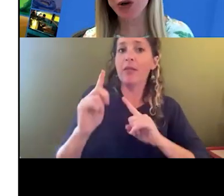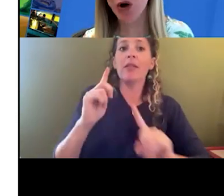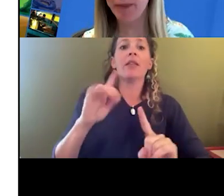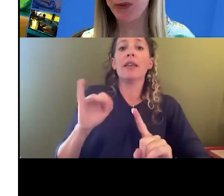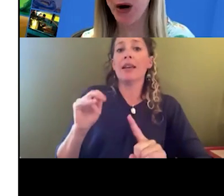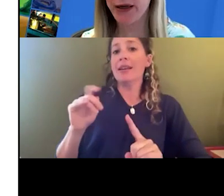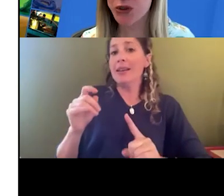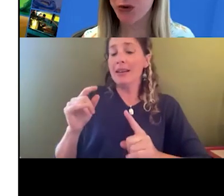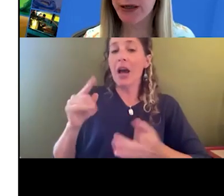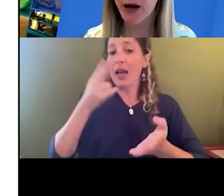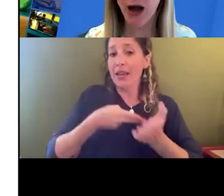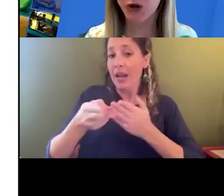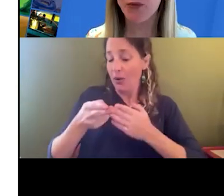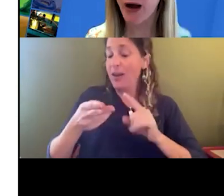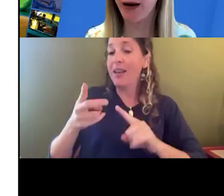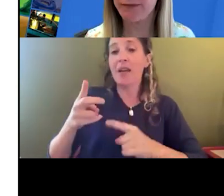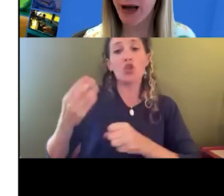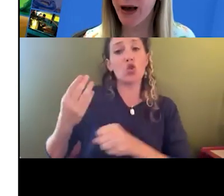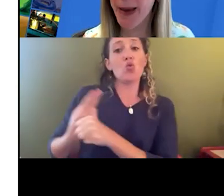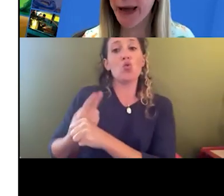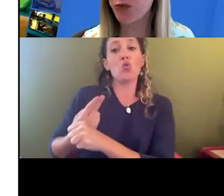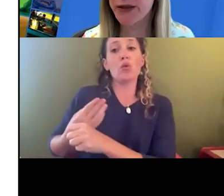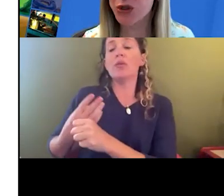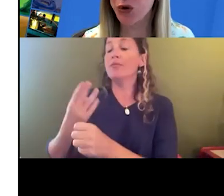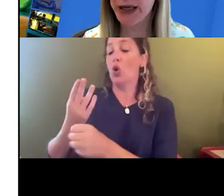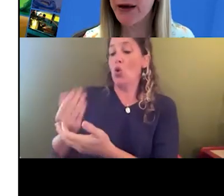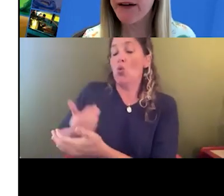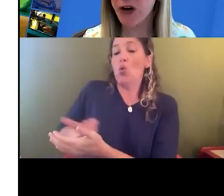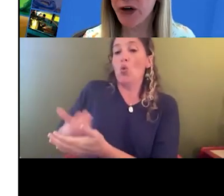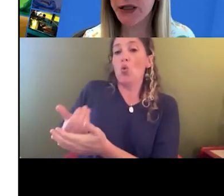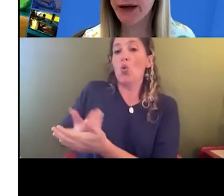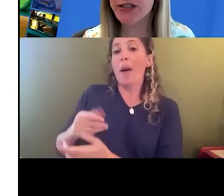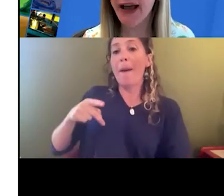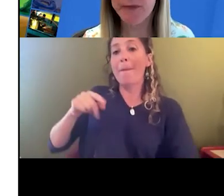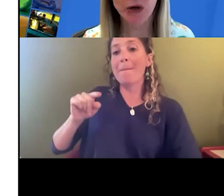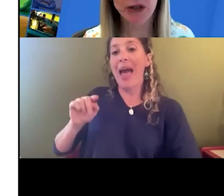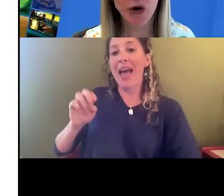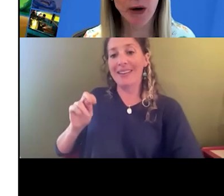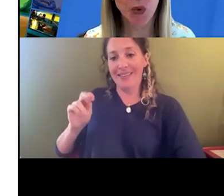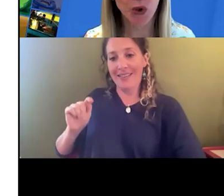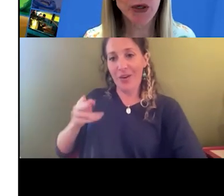new patent rights attorney, very excited to have Meredith on board,